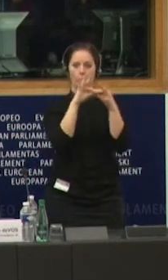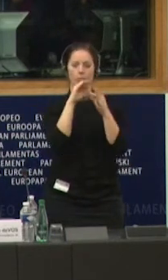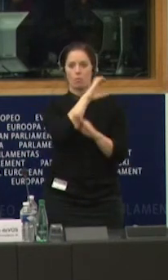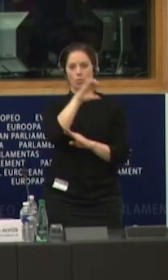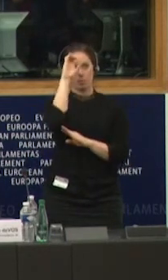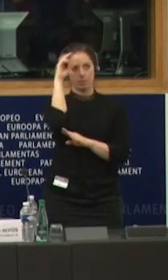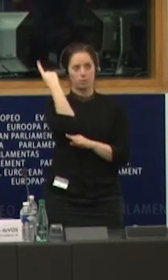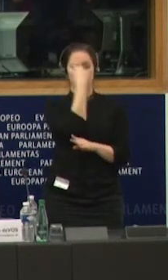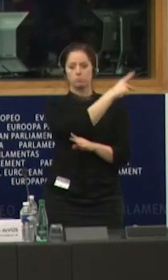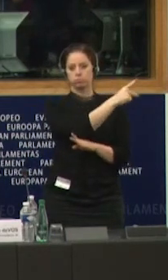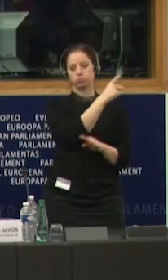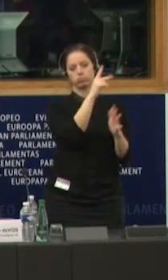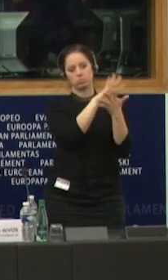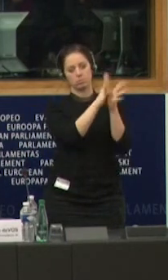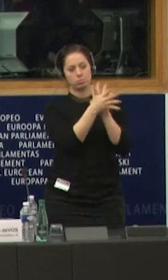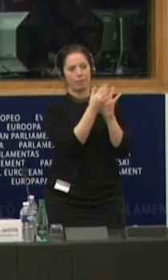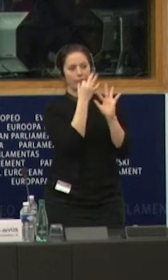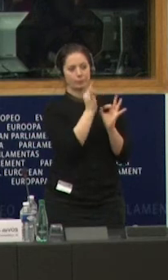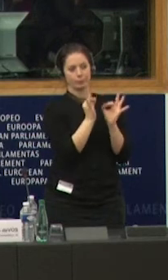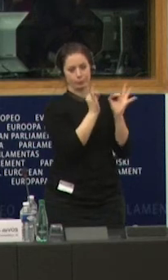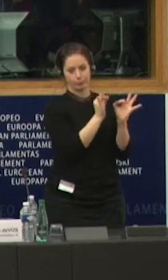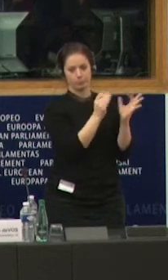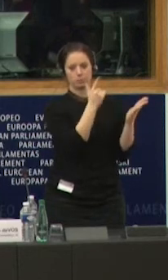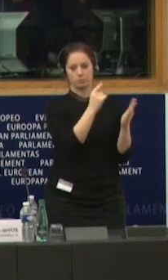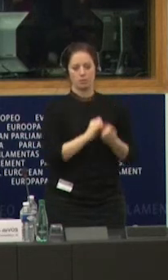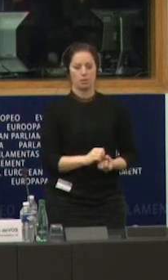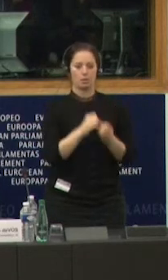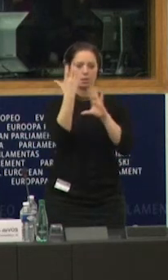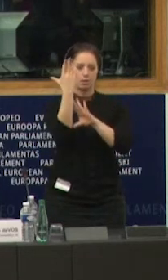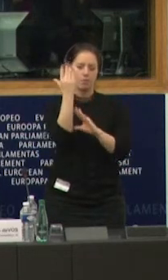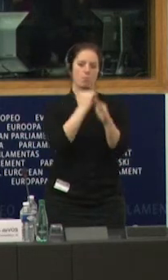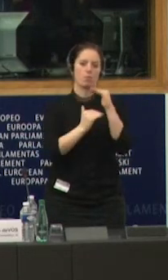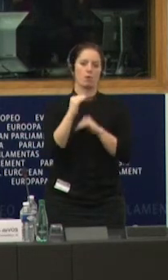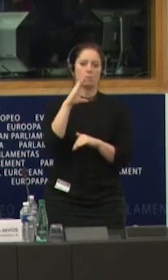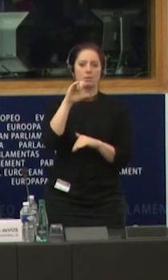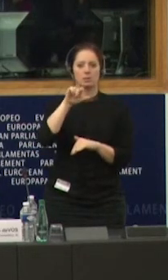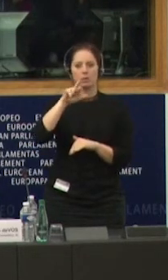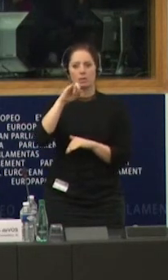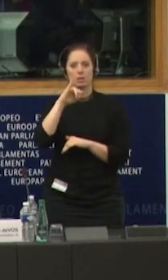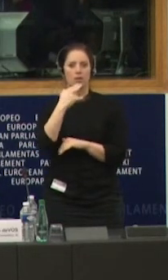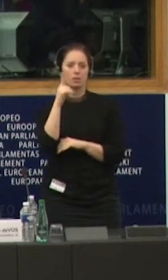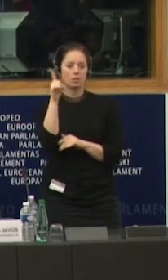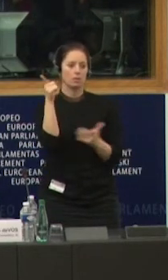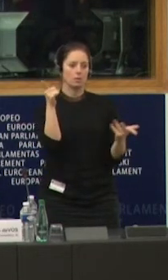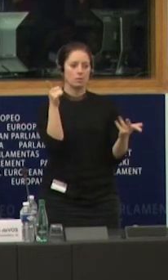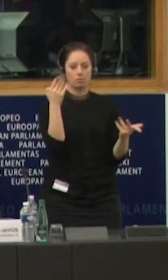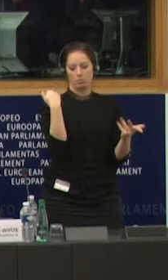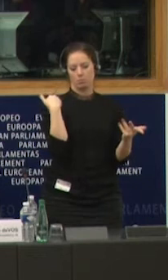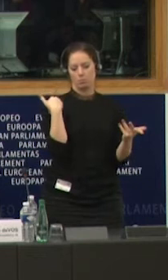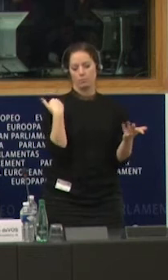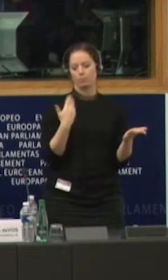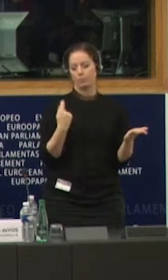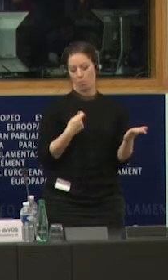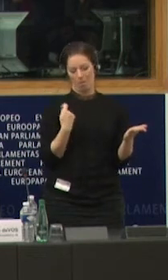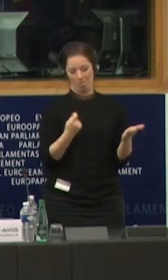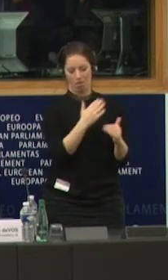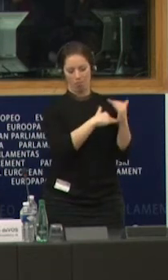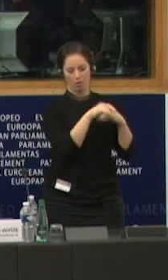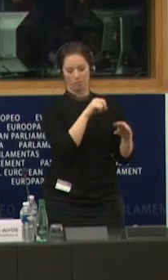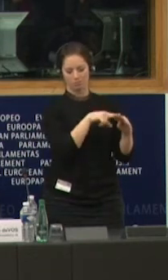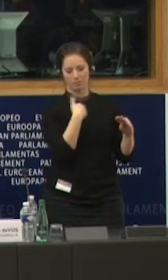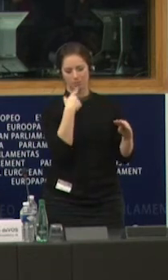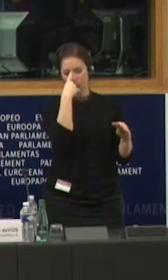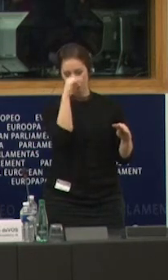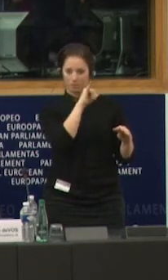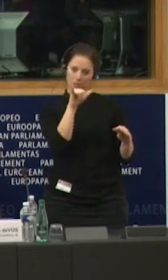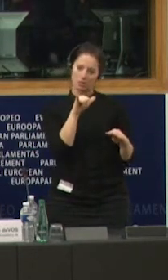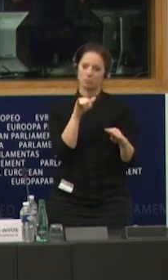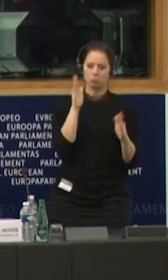It was well routed in schools. It was straight forward for us to build on it with the youth coaching program.